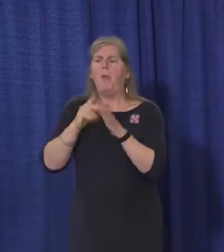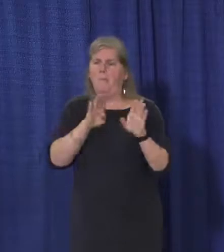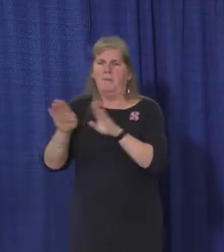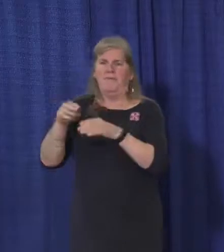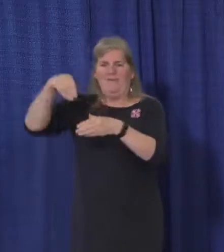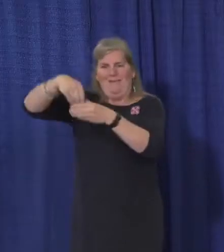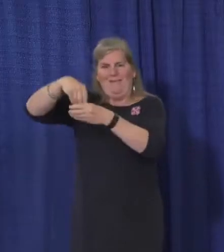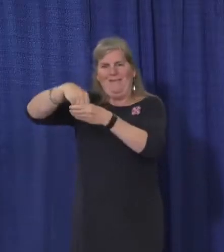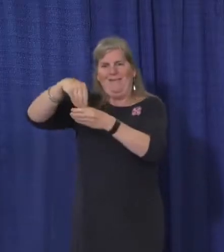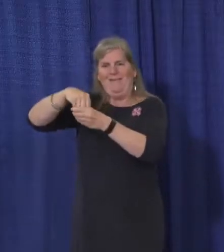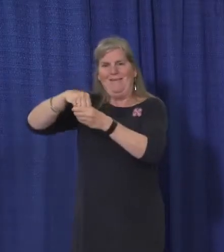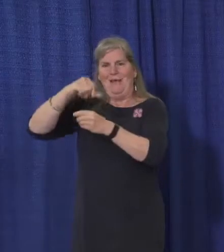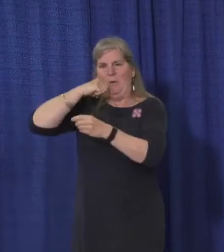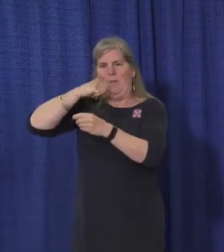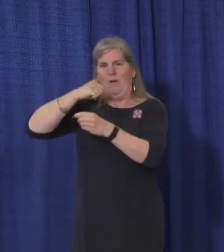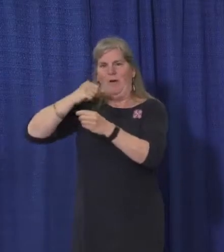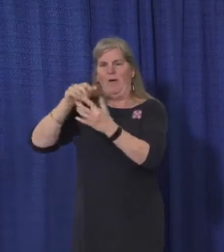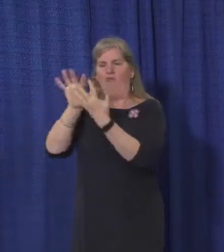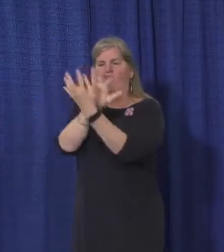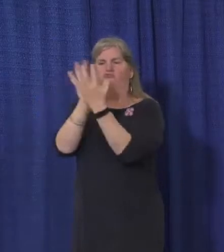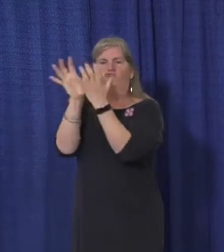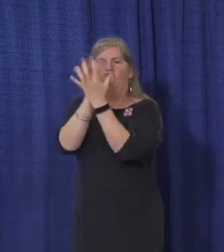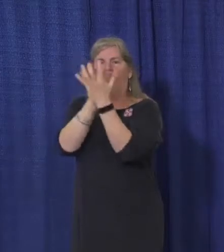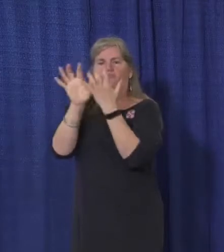around are in -- inside certain